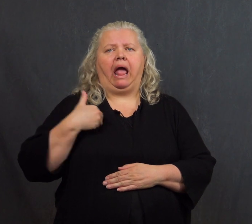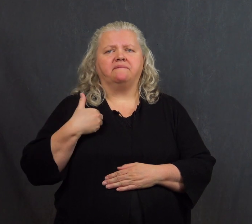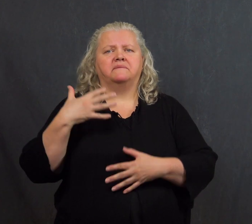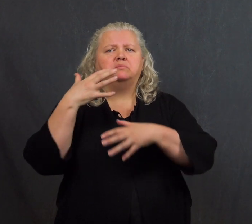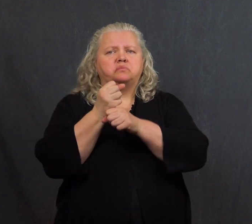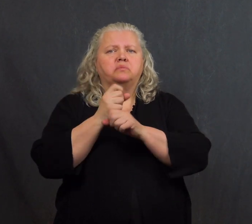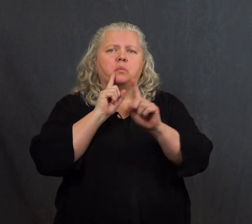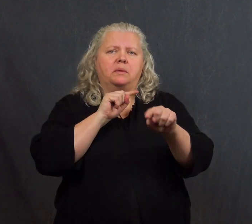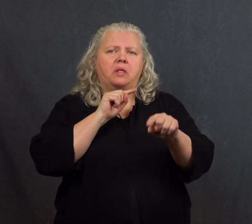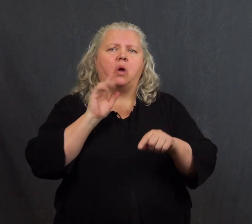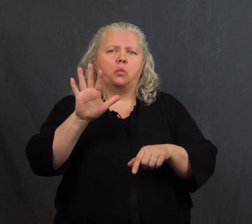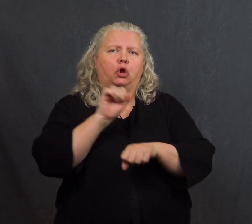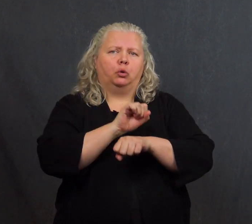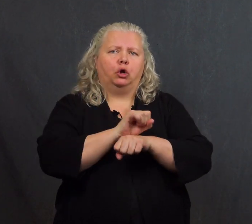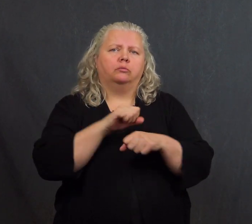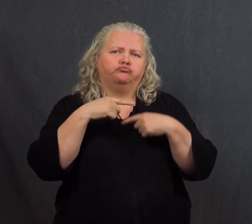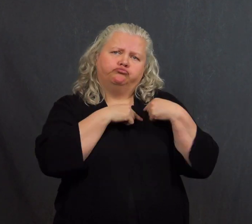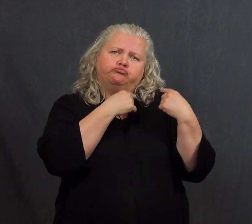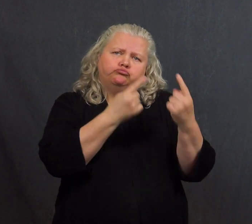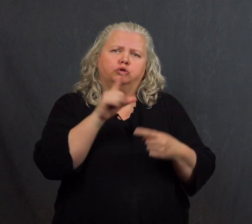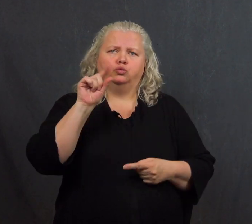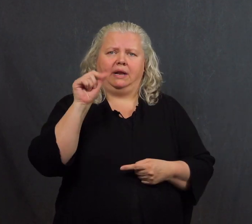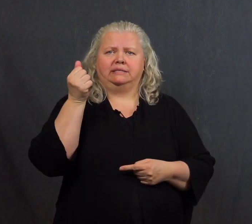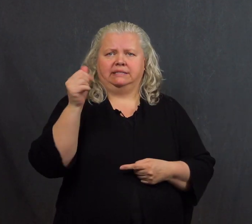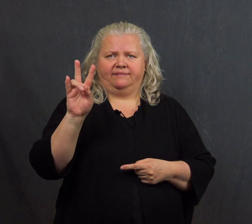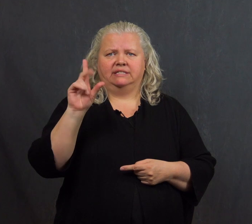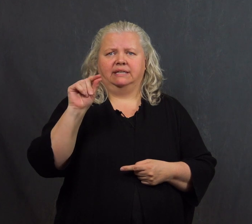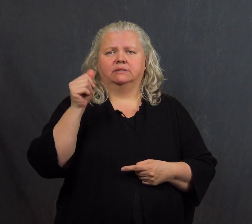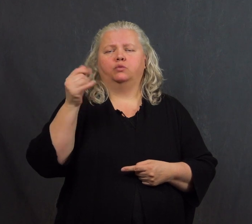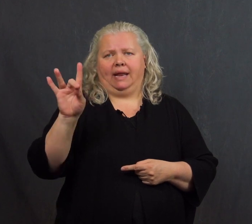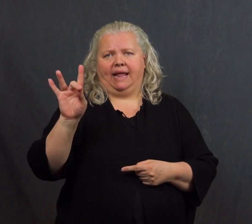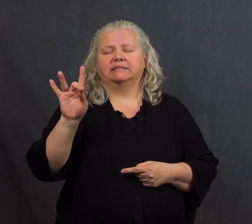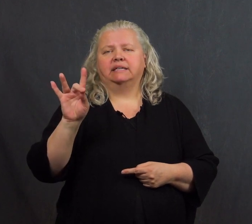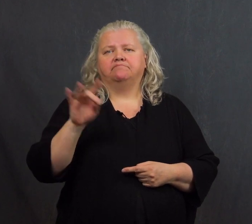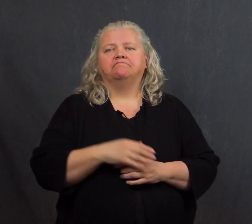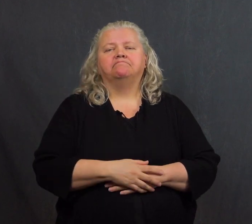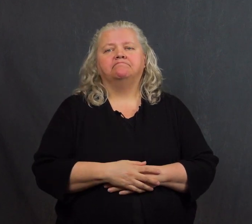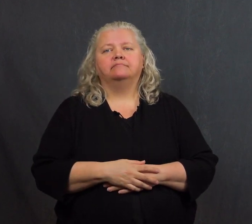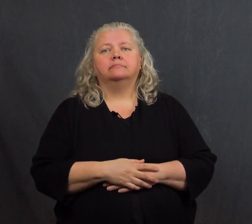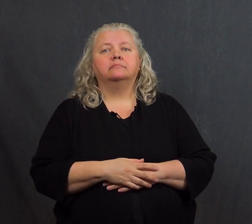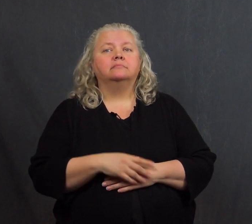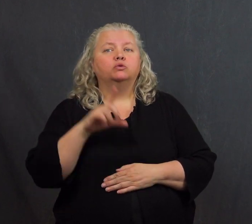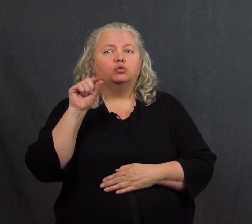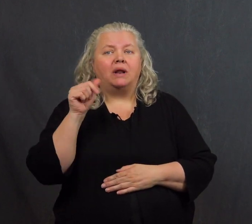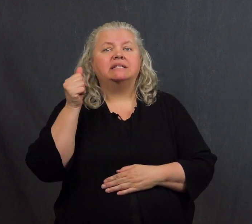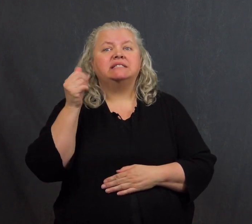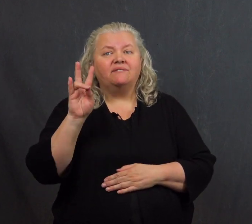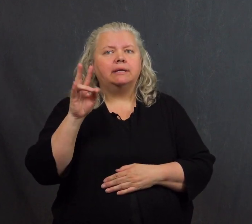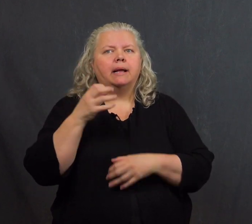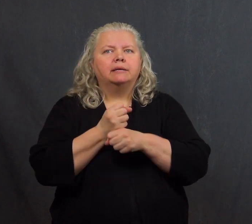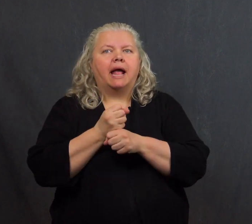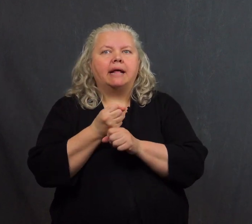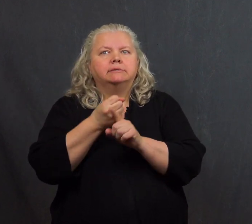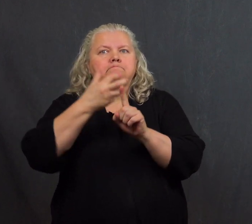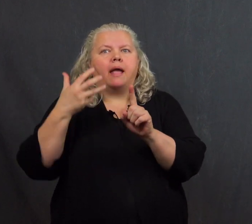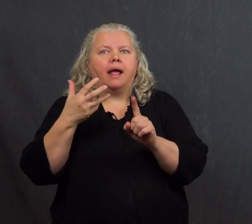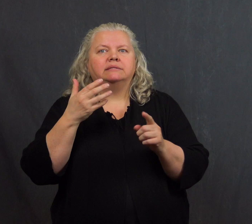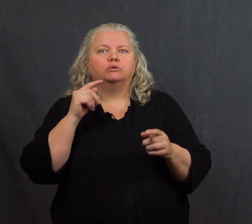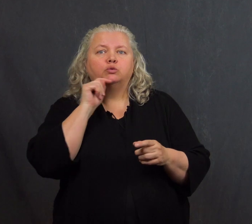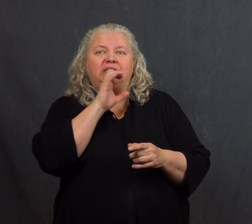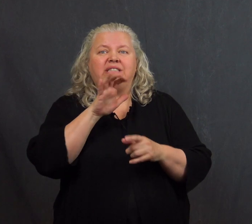MEC has summary reports of their work in 2017 and 2018. In 2017, they expanded services beyond the